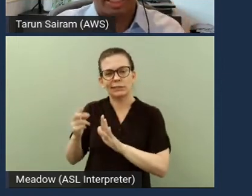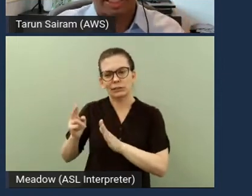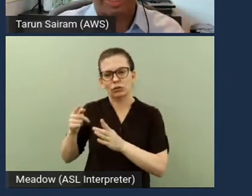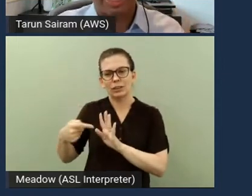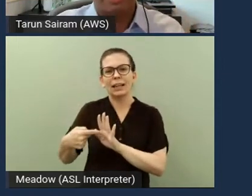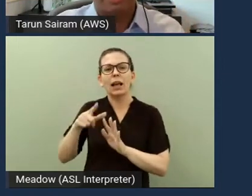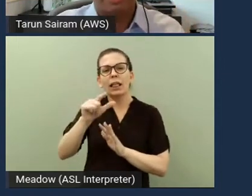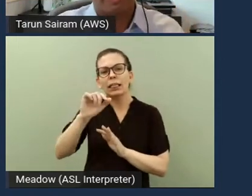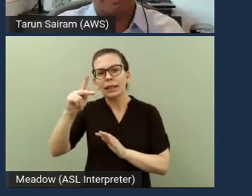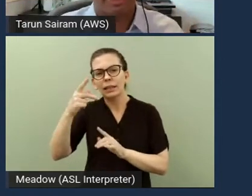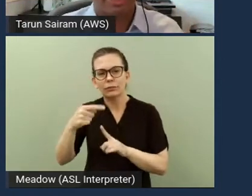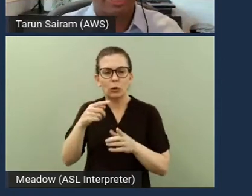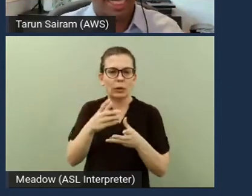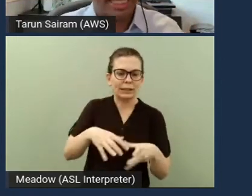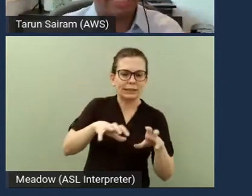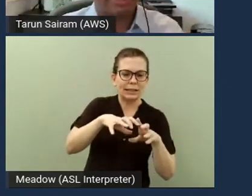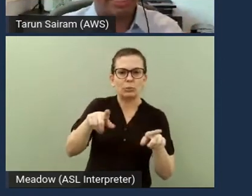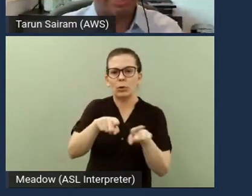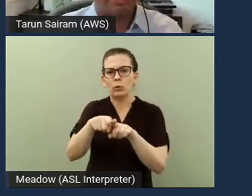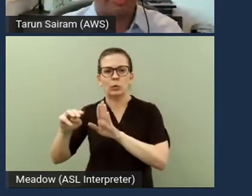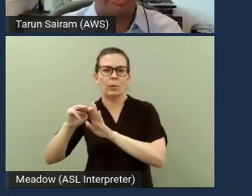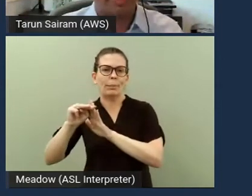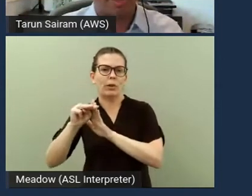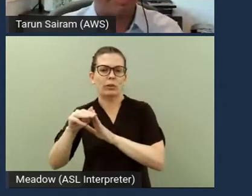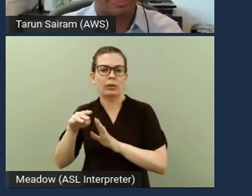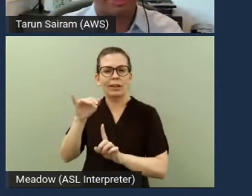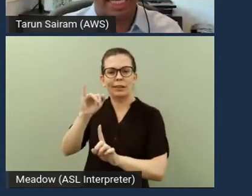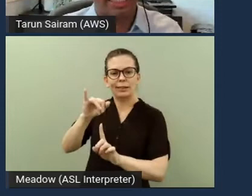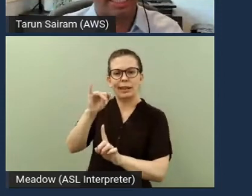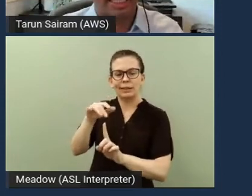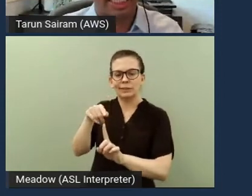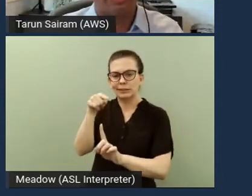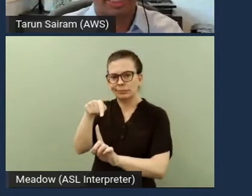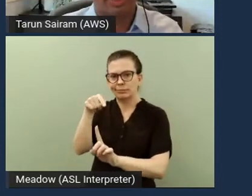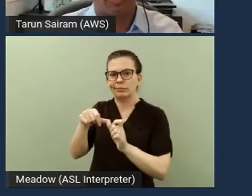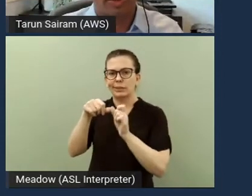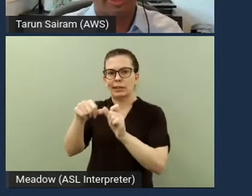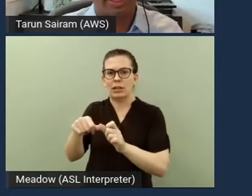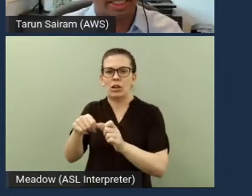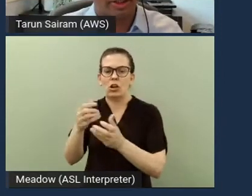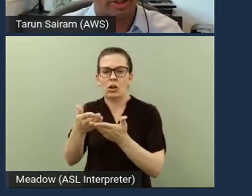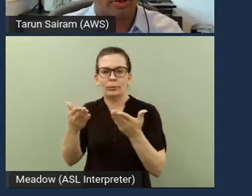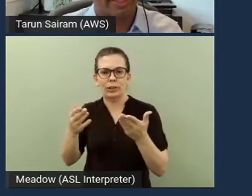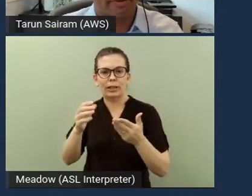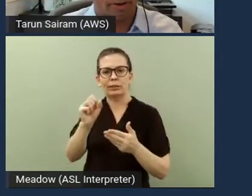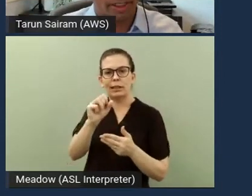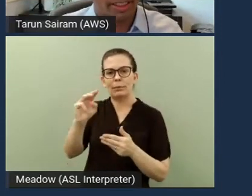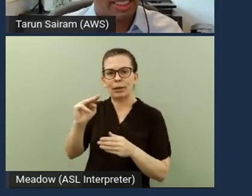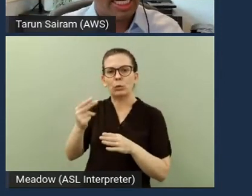the container and the model. And that's like an immutable object that SageMaker will use going forward.